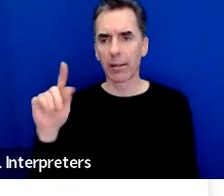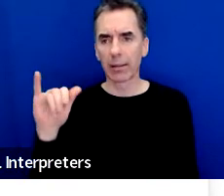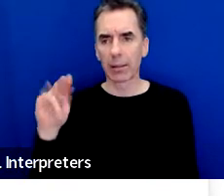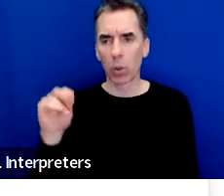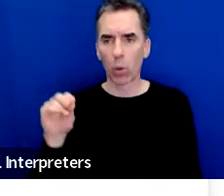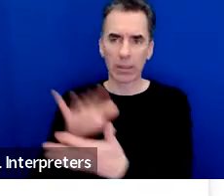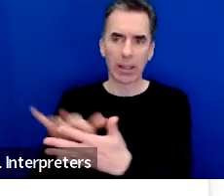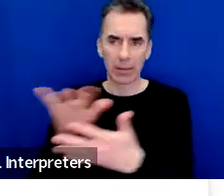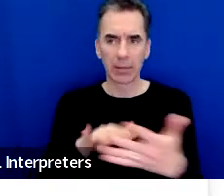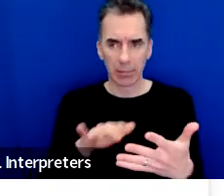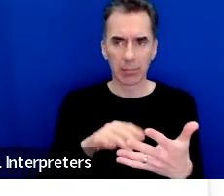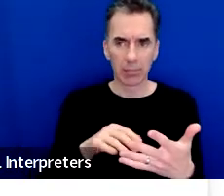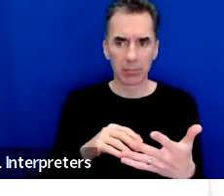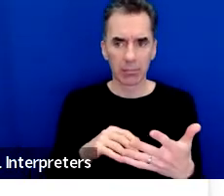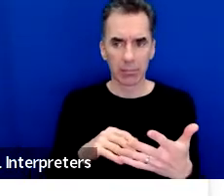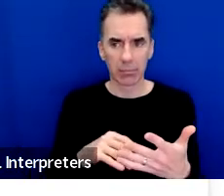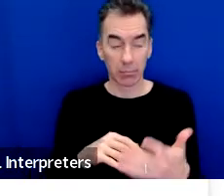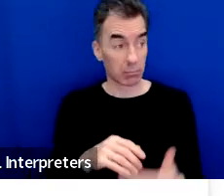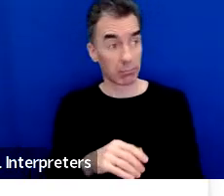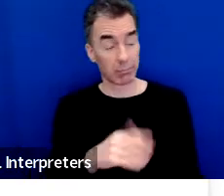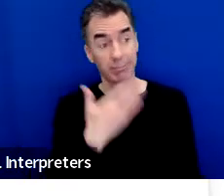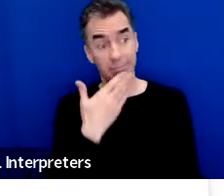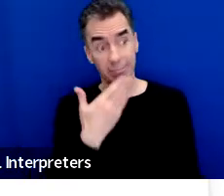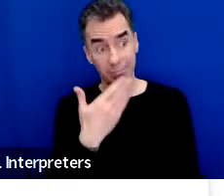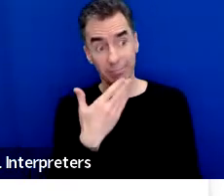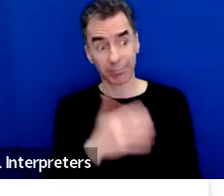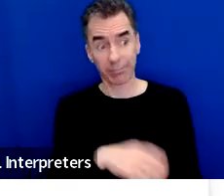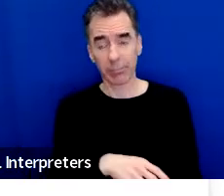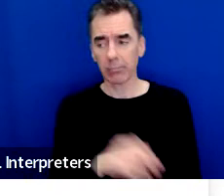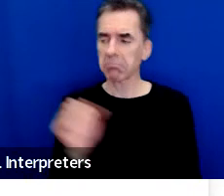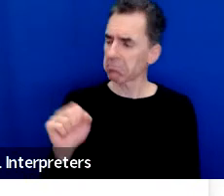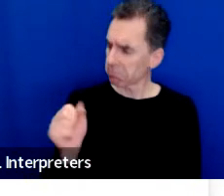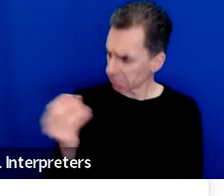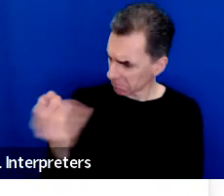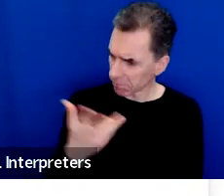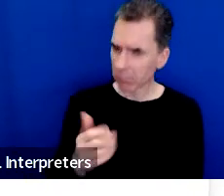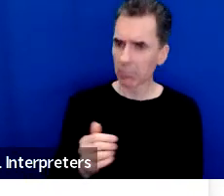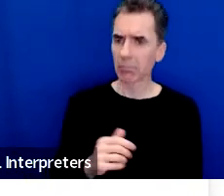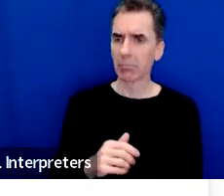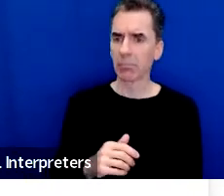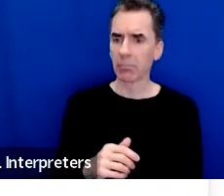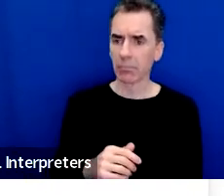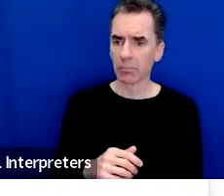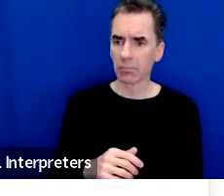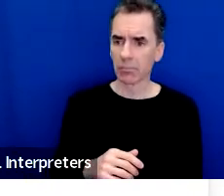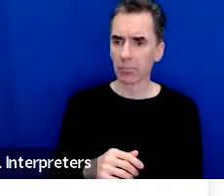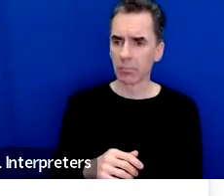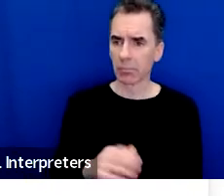Yeah, I'll let you know that. And that's awesome. Thank you. Yeah, let me know. It's not we're not successful all of the time because we do have to work.